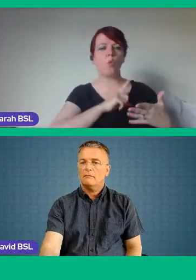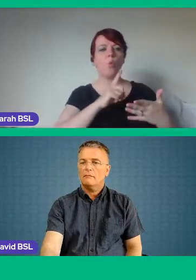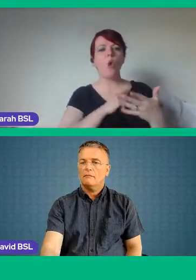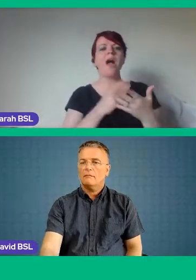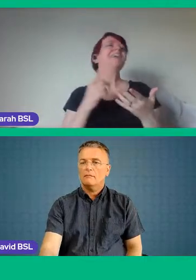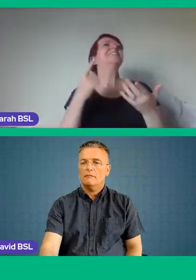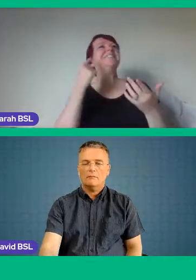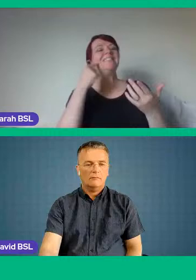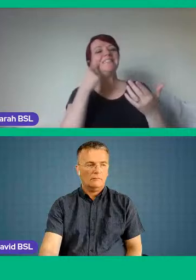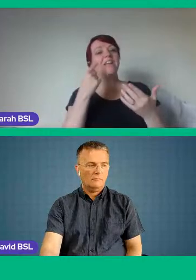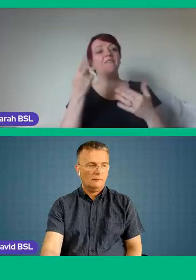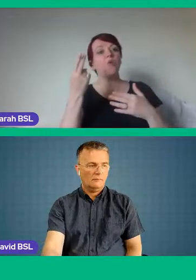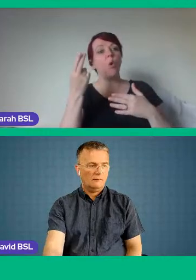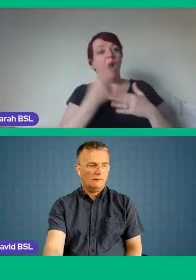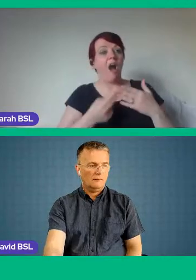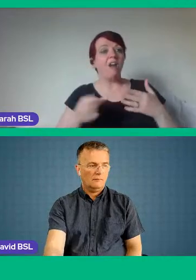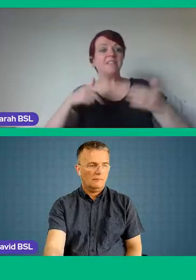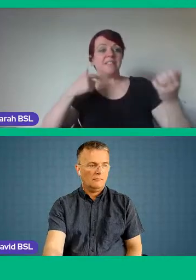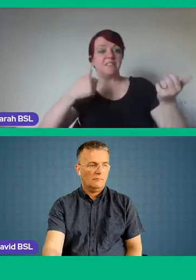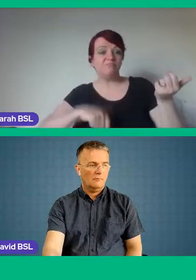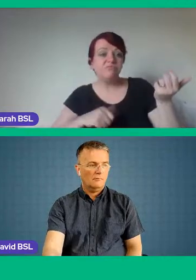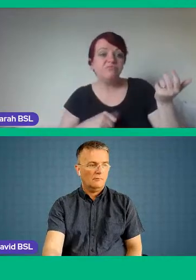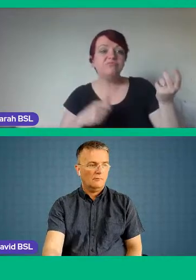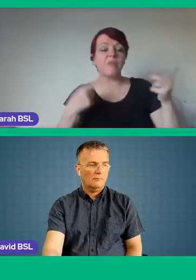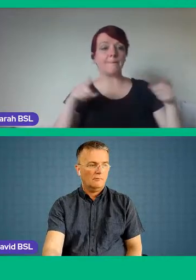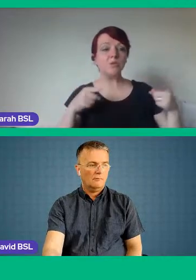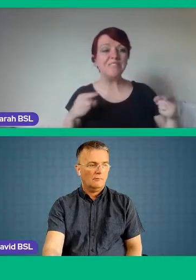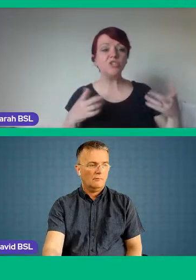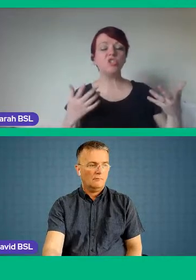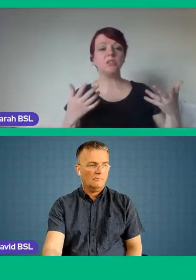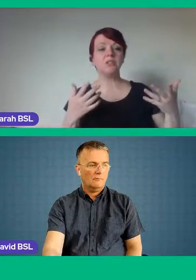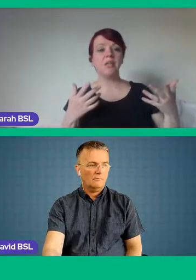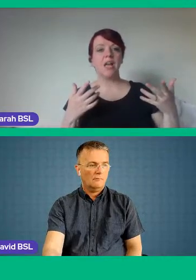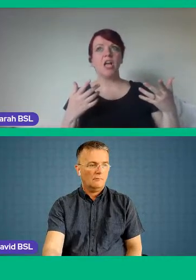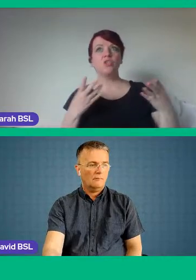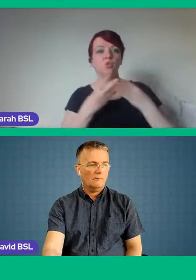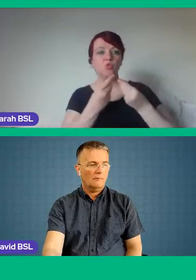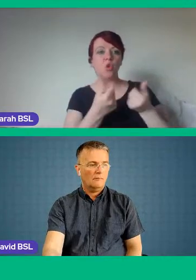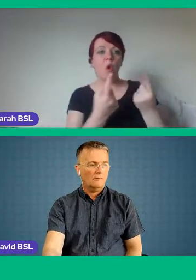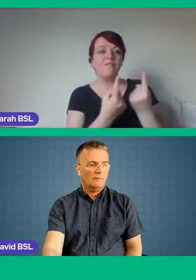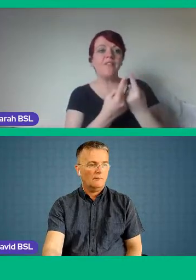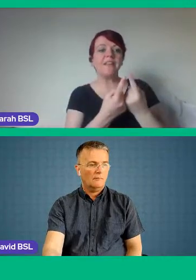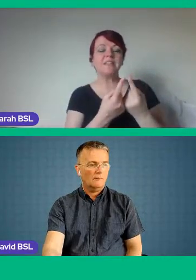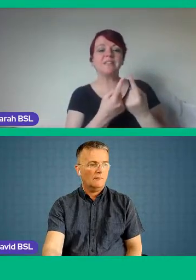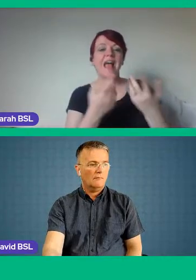because it is much easier to solve by doing rather than talking as an artist, so that has